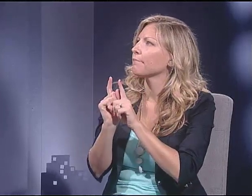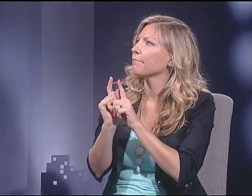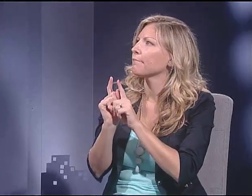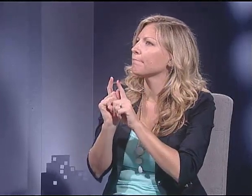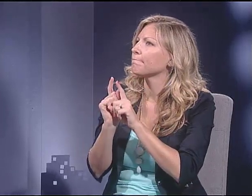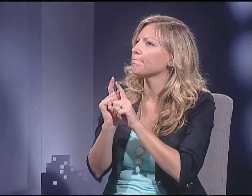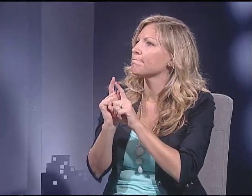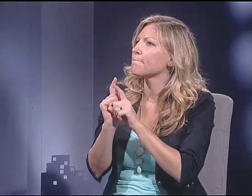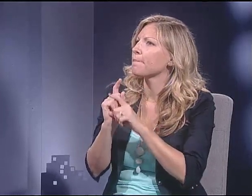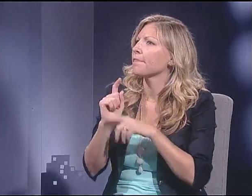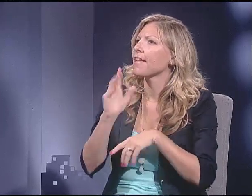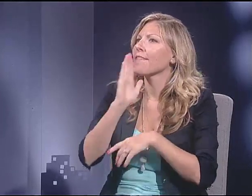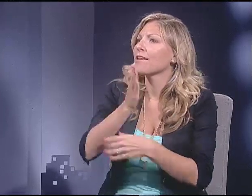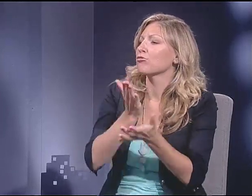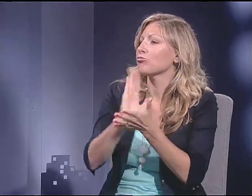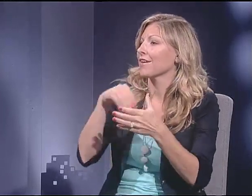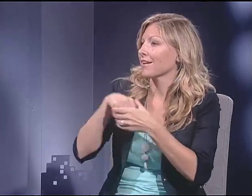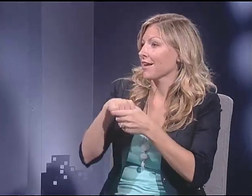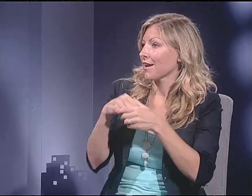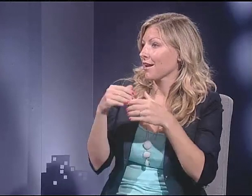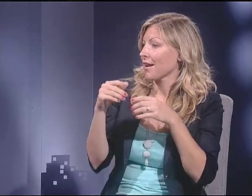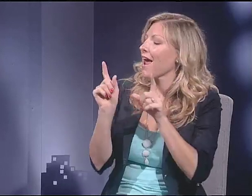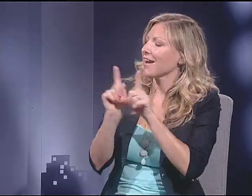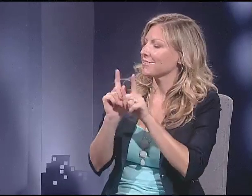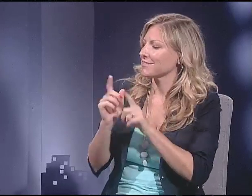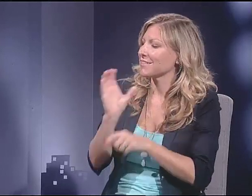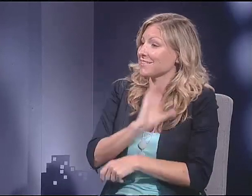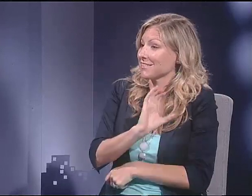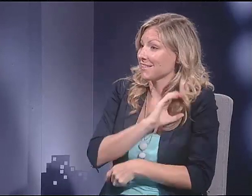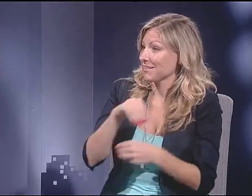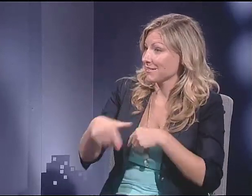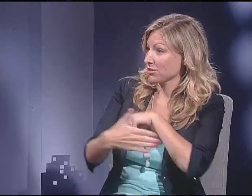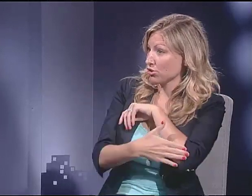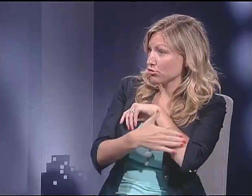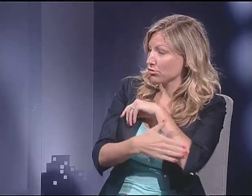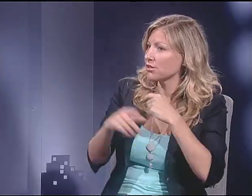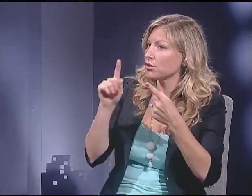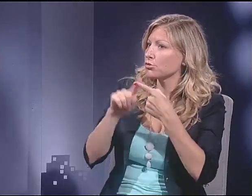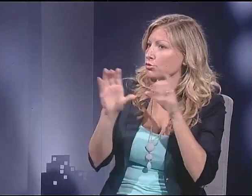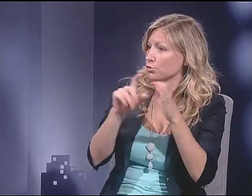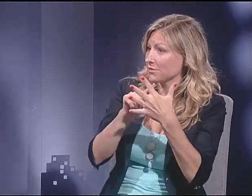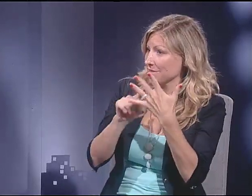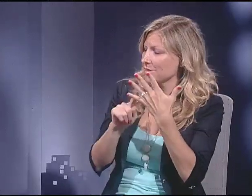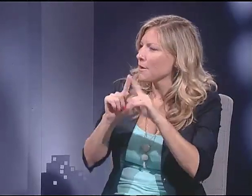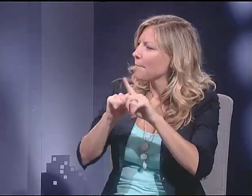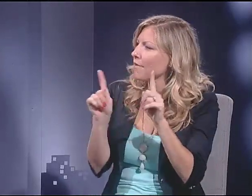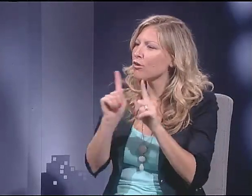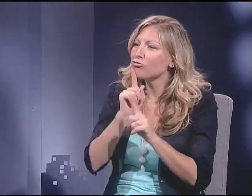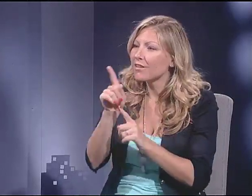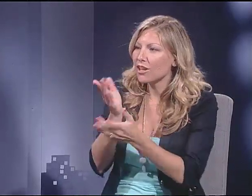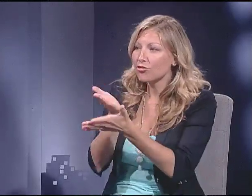as say their right as a citizen in the country to do X, Y,